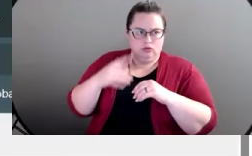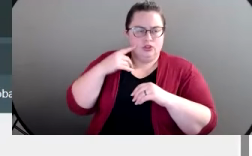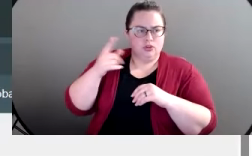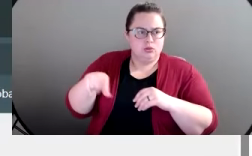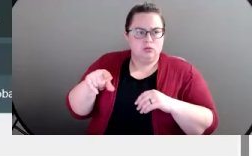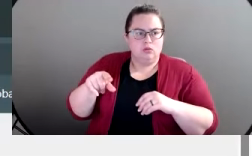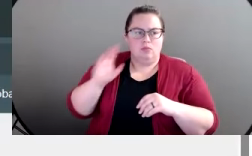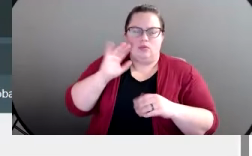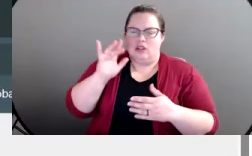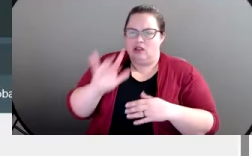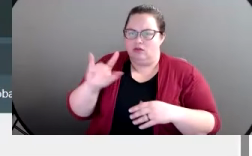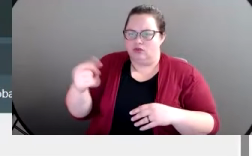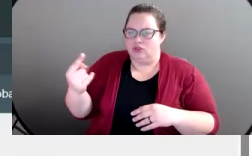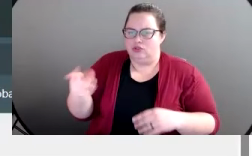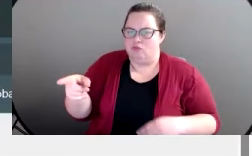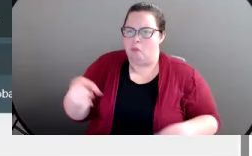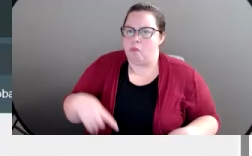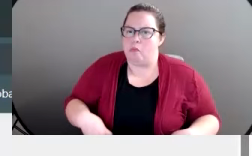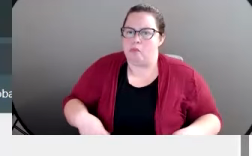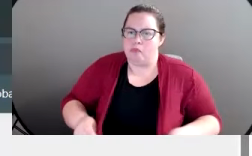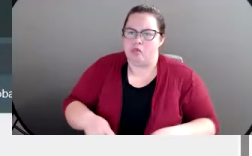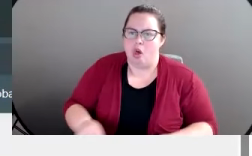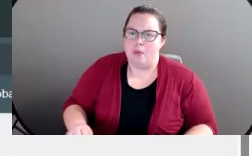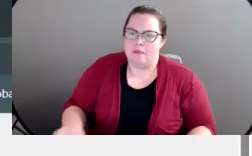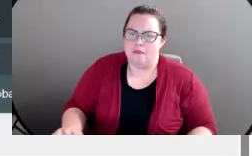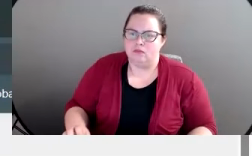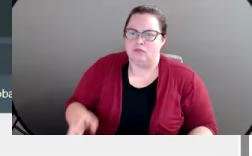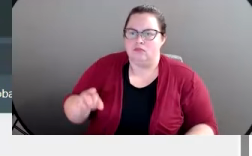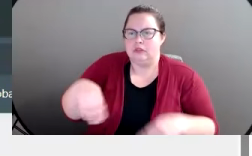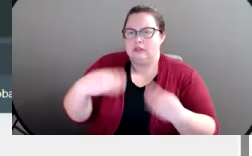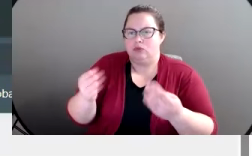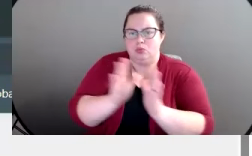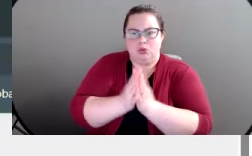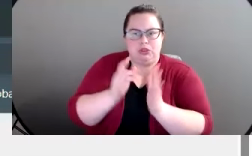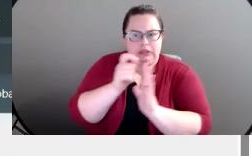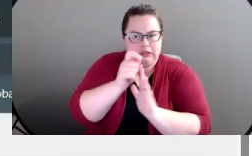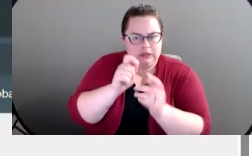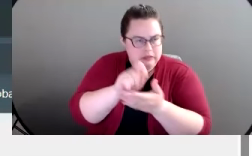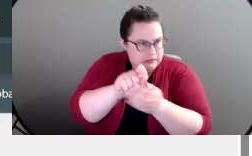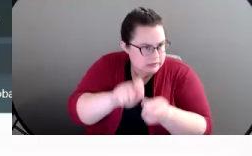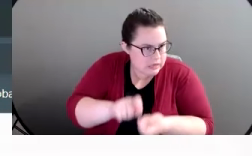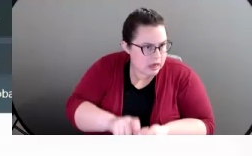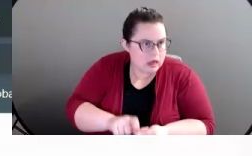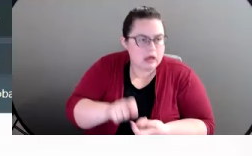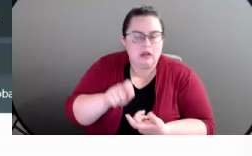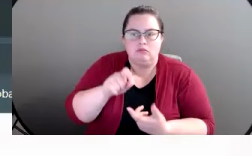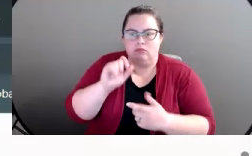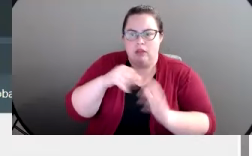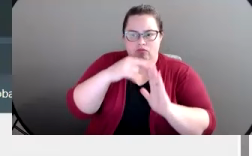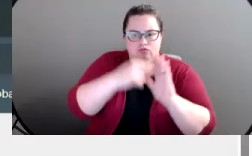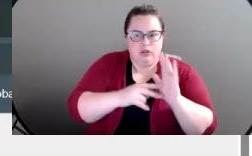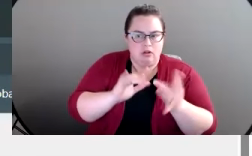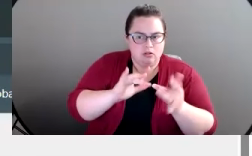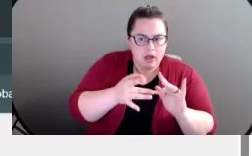This first one here. So here are the book details. You can read it directly online. Pull different chapters.